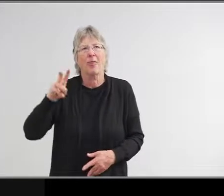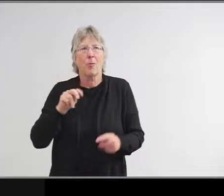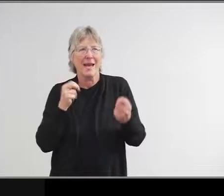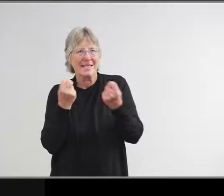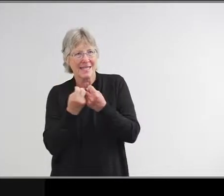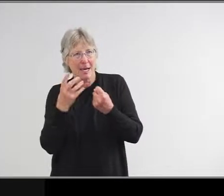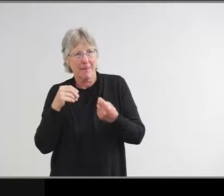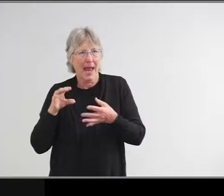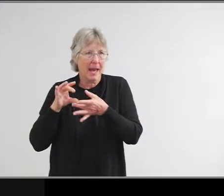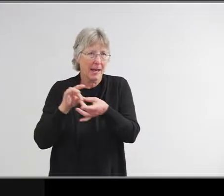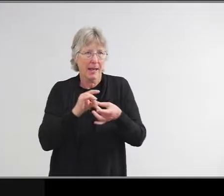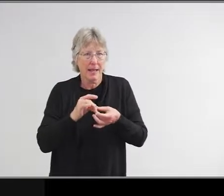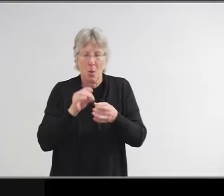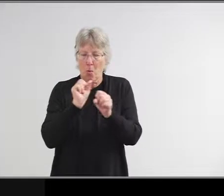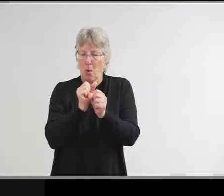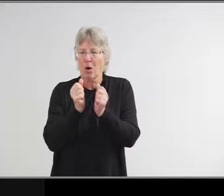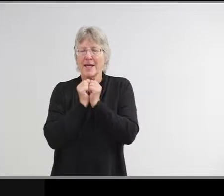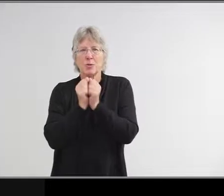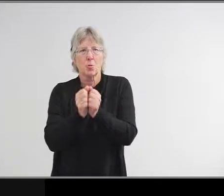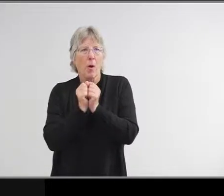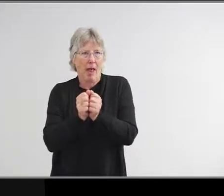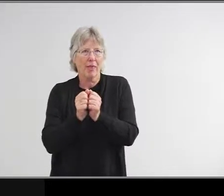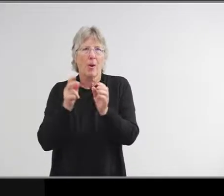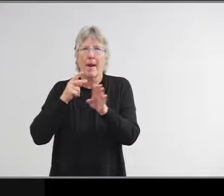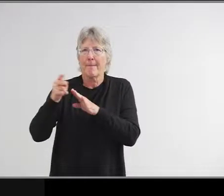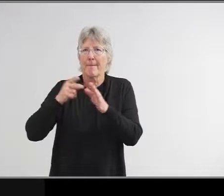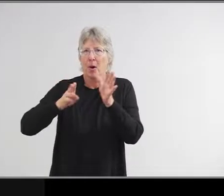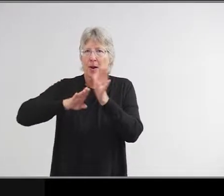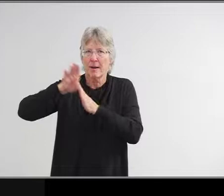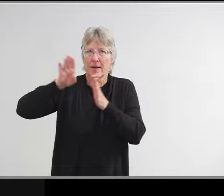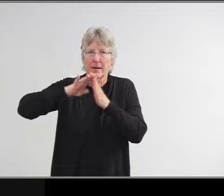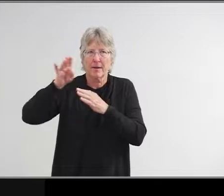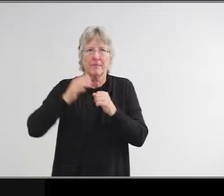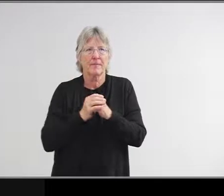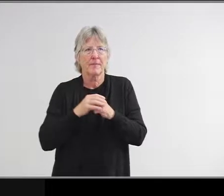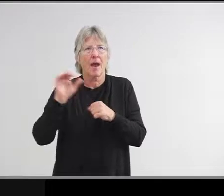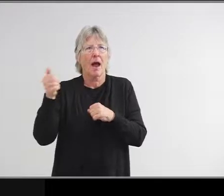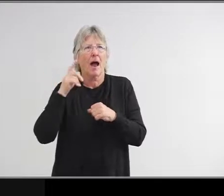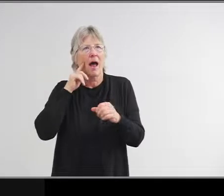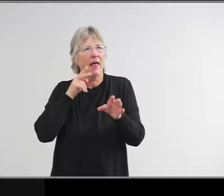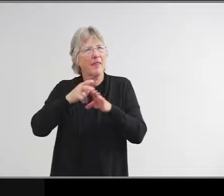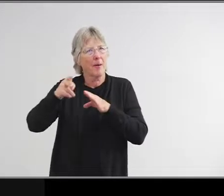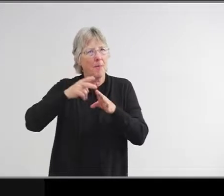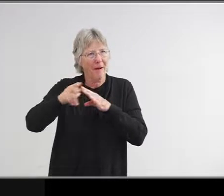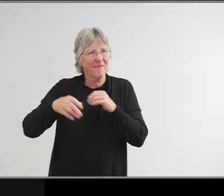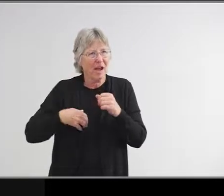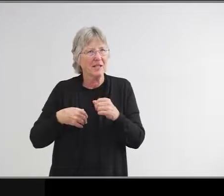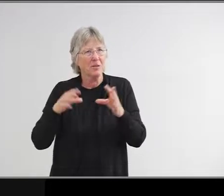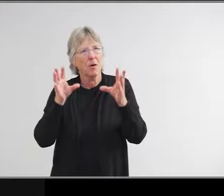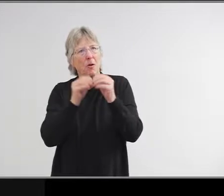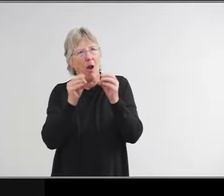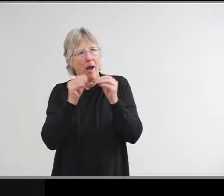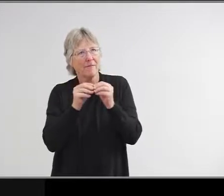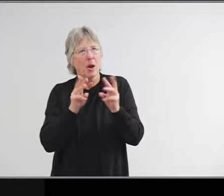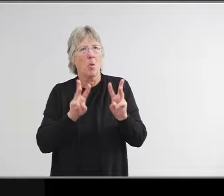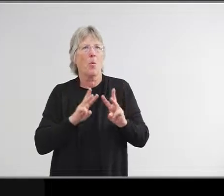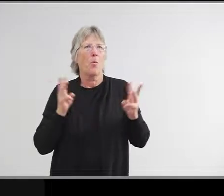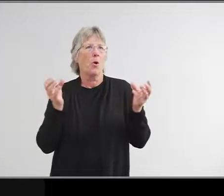on professional development for colleagues, attending Fall Cue and other professional conferences and workshops for additional asynchronous